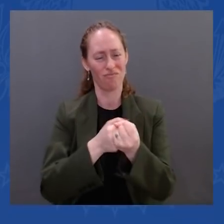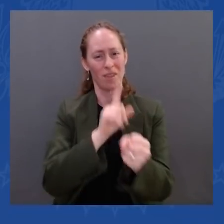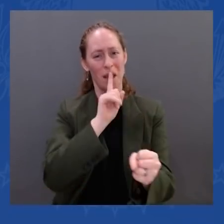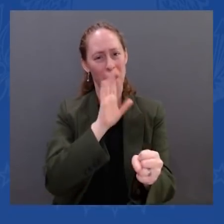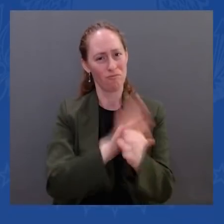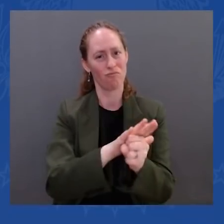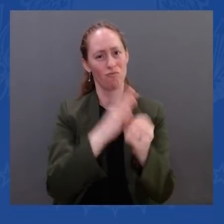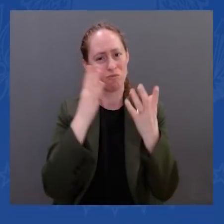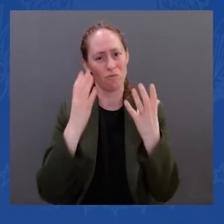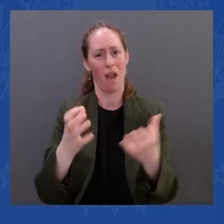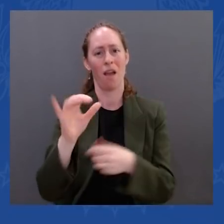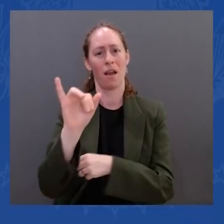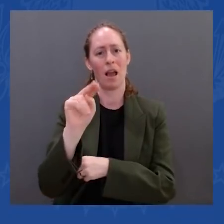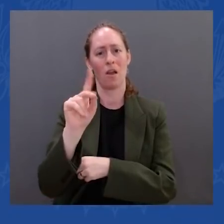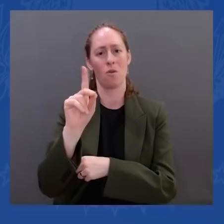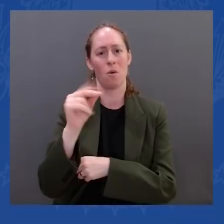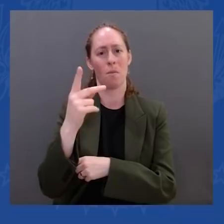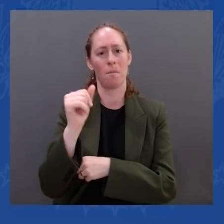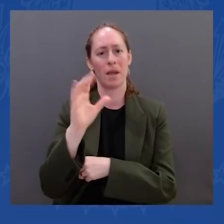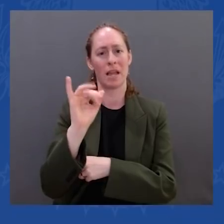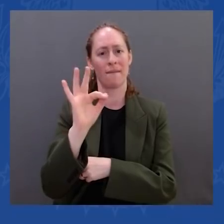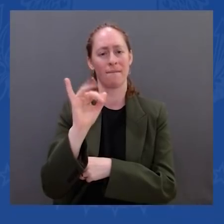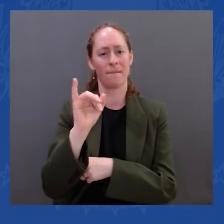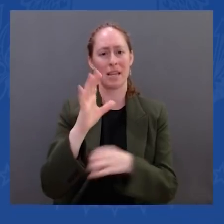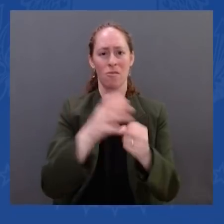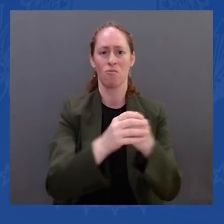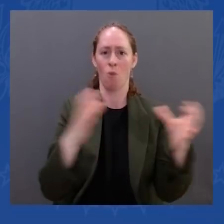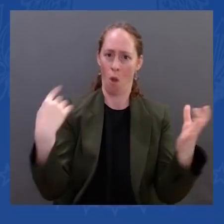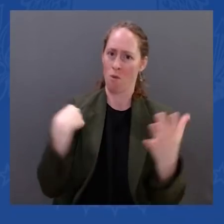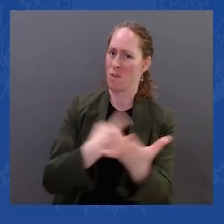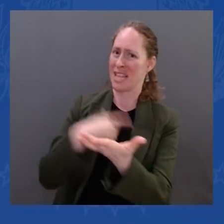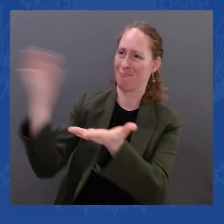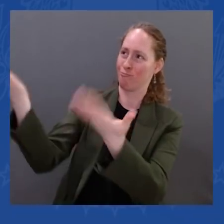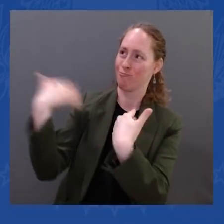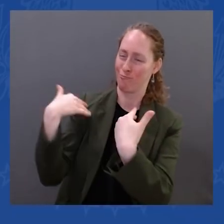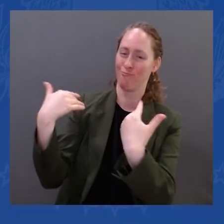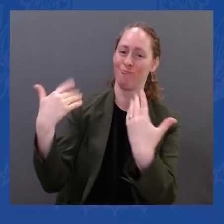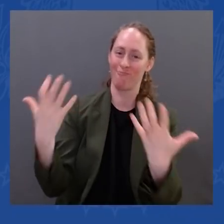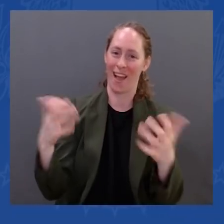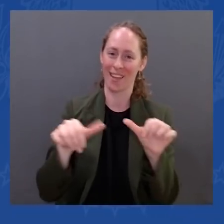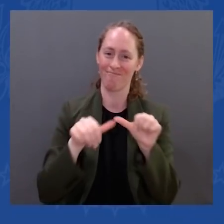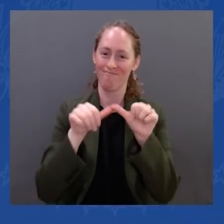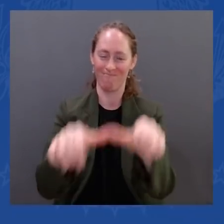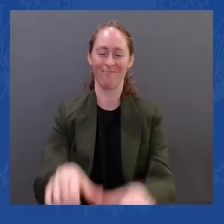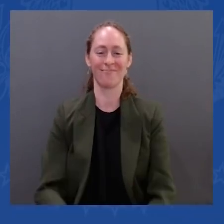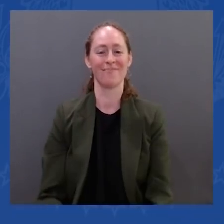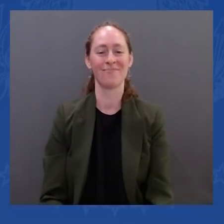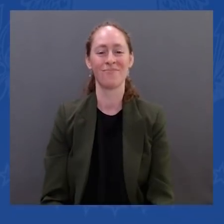And I'm going to join President Biden to participate in the inauguration ceremony.